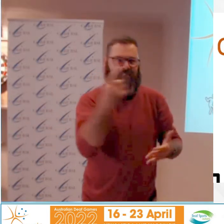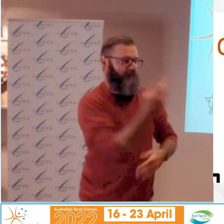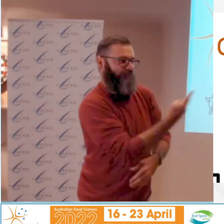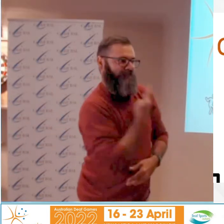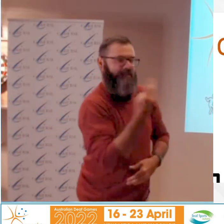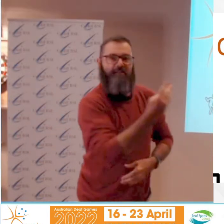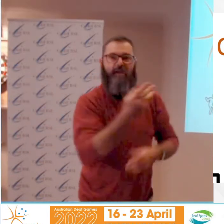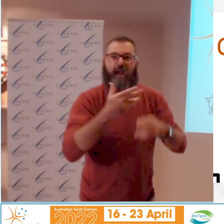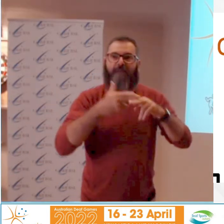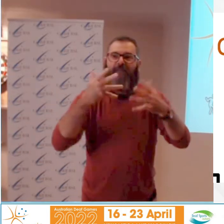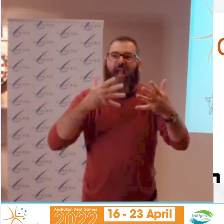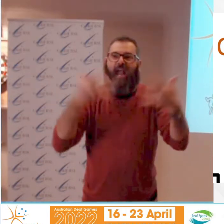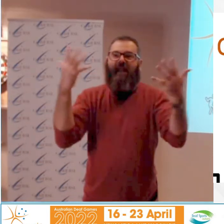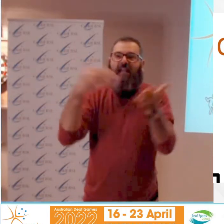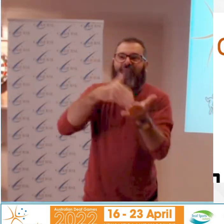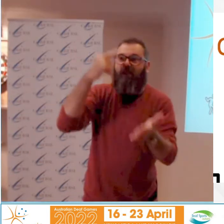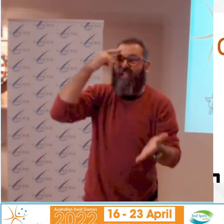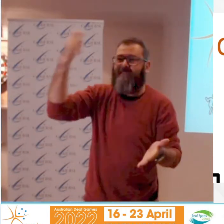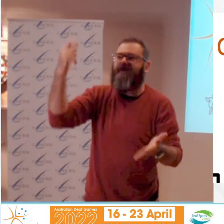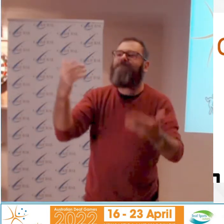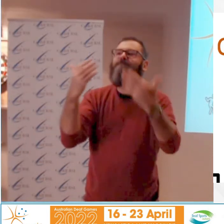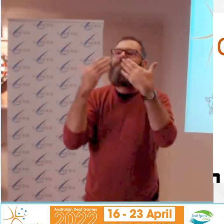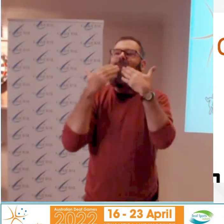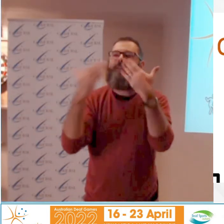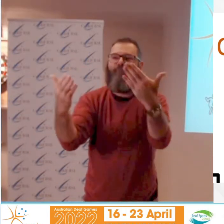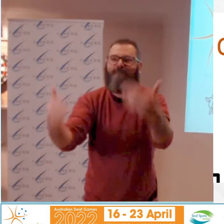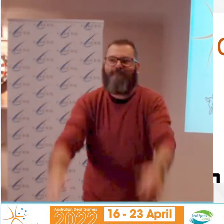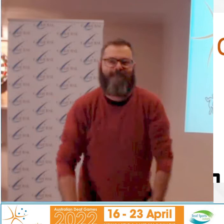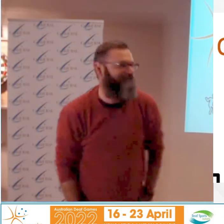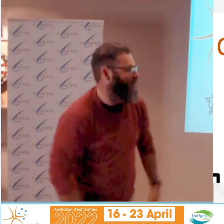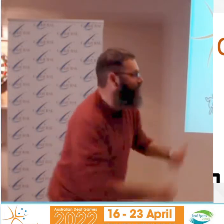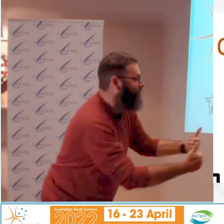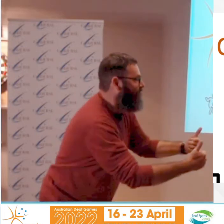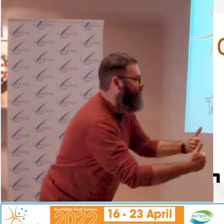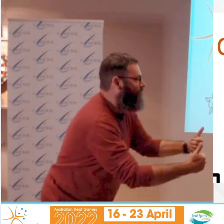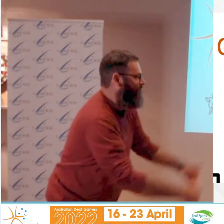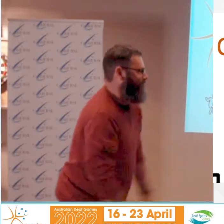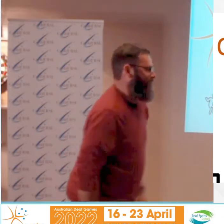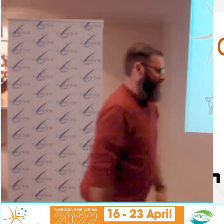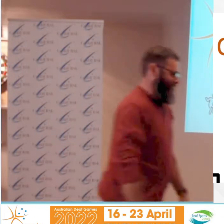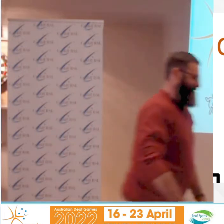so please see the three of us if you have any other suggestions you'd like to offer thank you